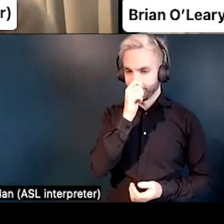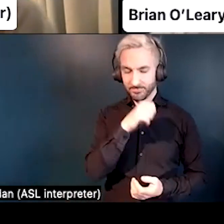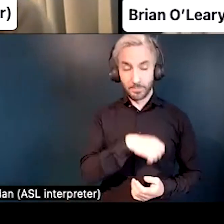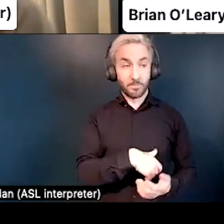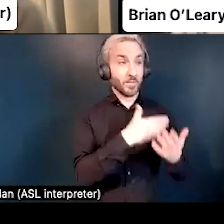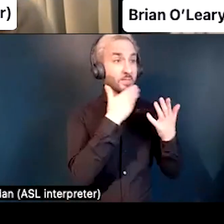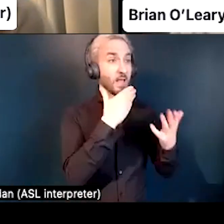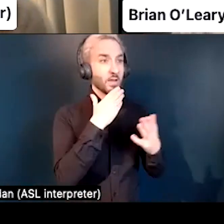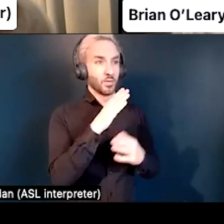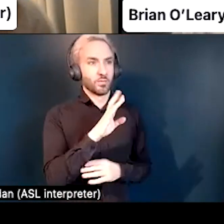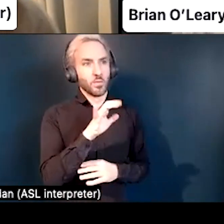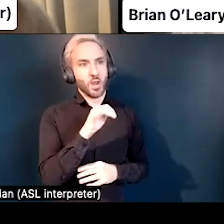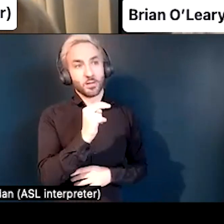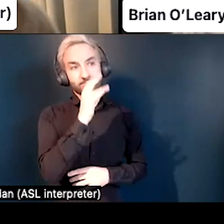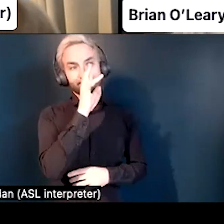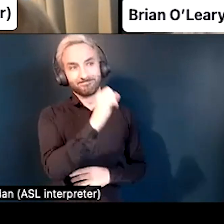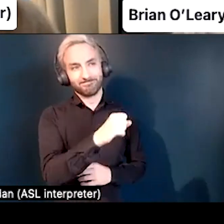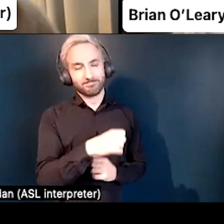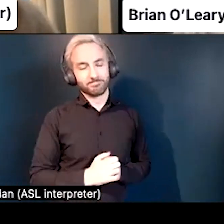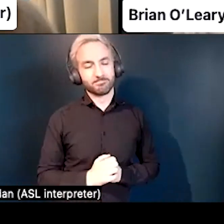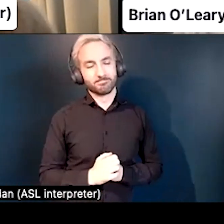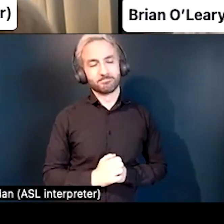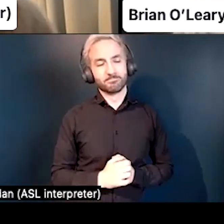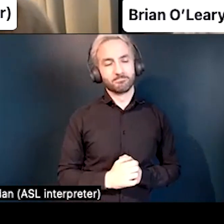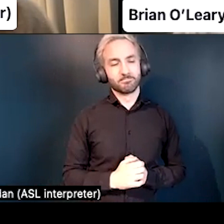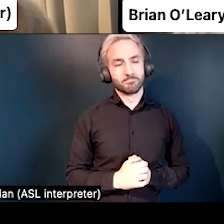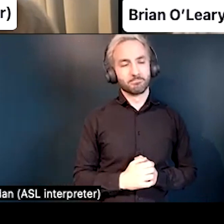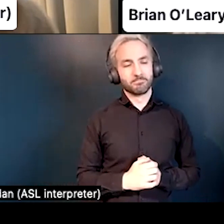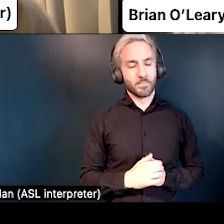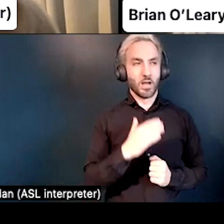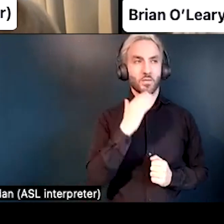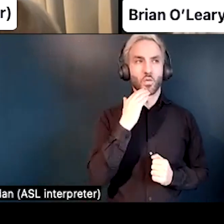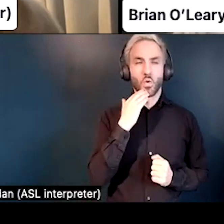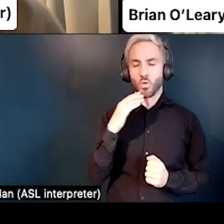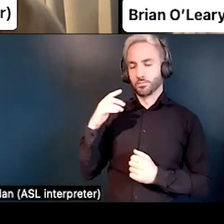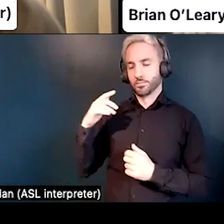interesting. I know we were going to have a lot of engagement in the chat and in the Q&A. And as